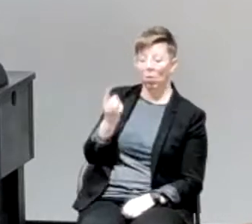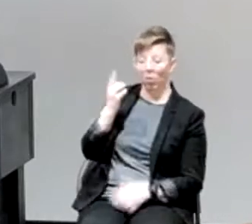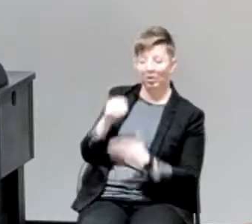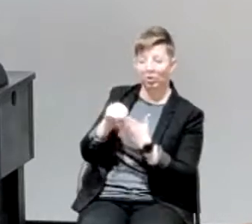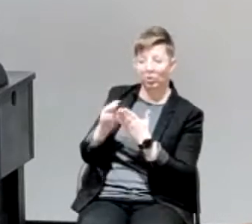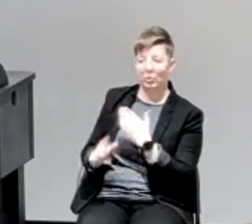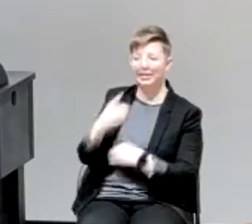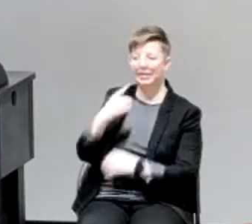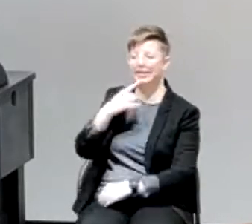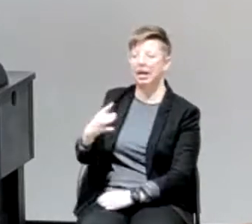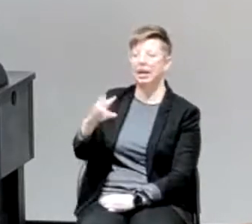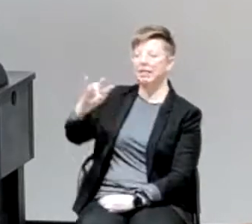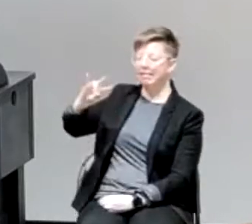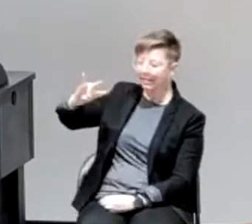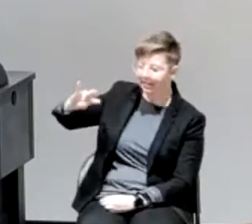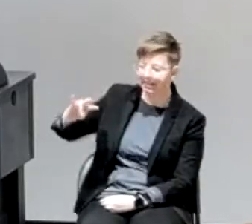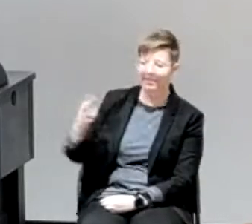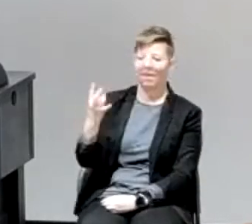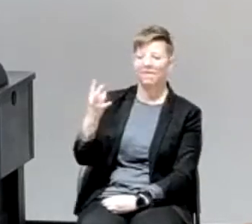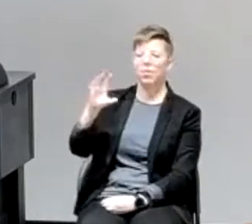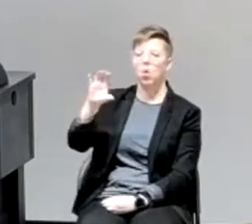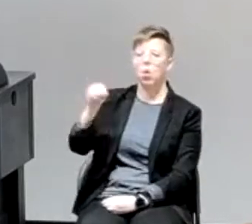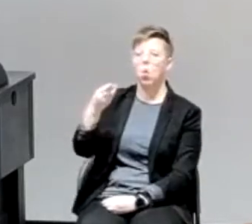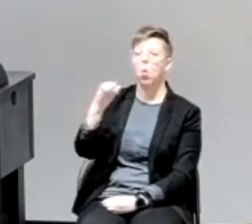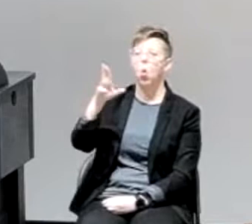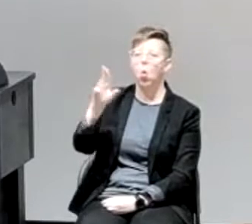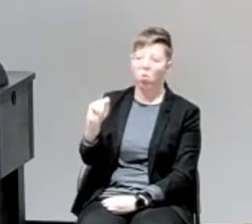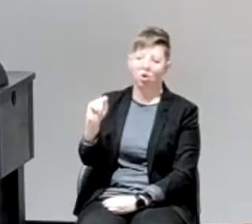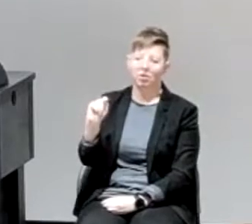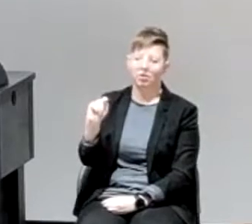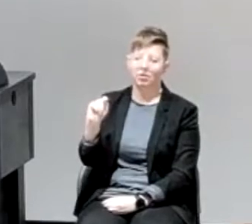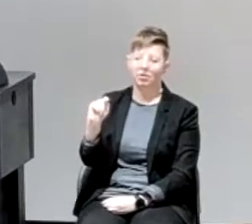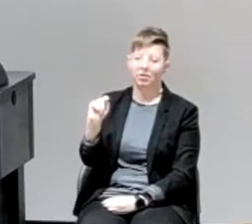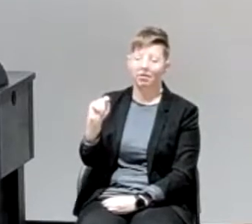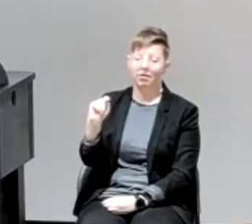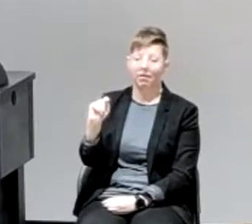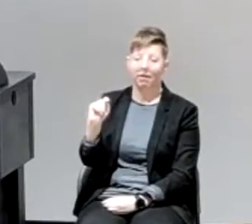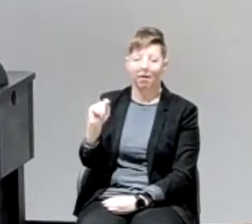for an ivory tower that could only see the few -- how dare you -- and keep doing it.